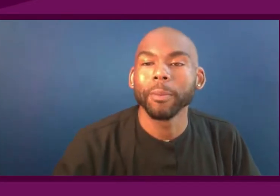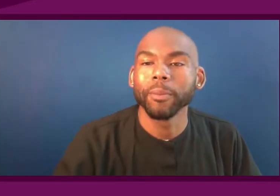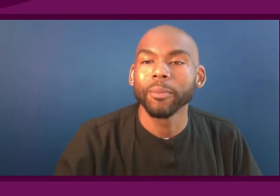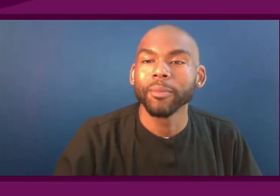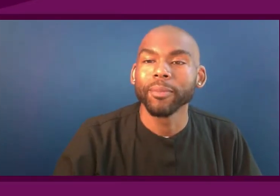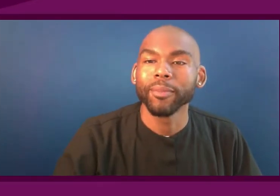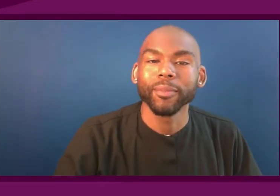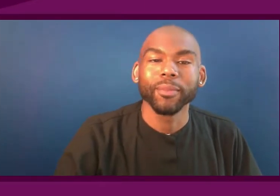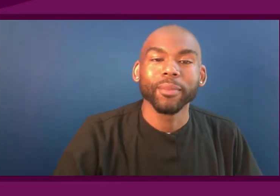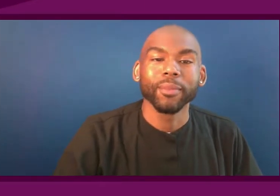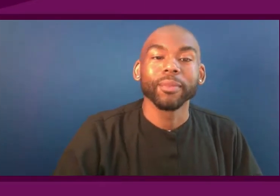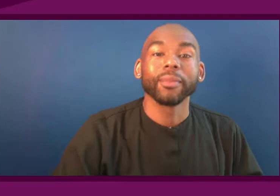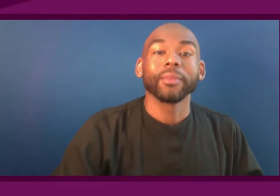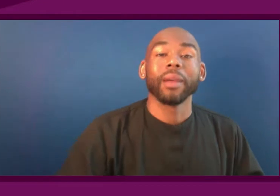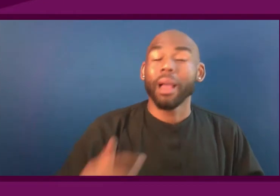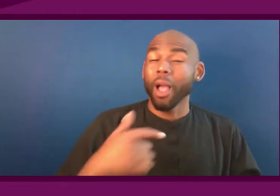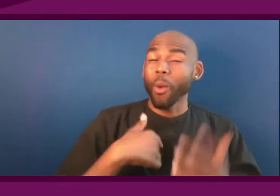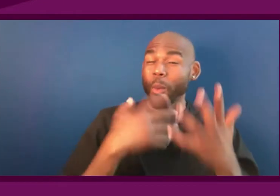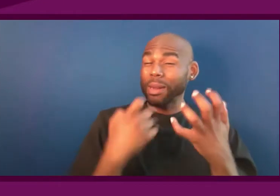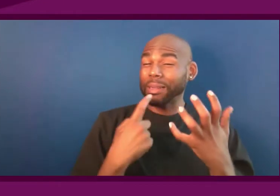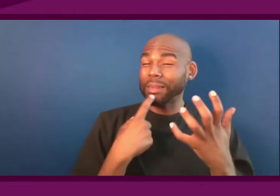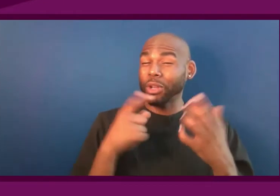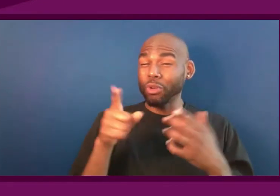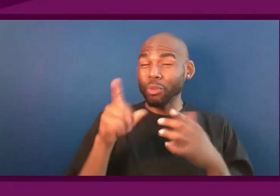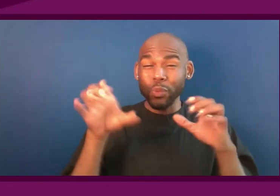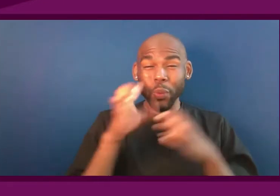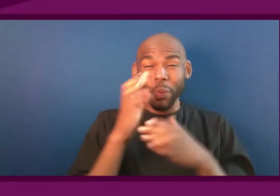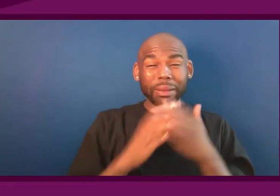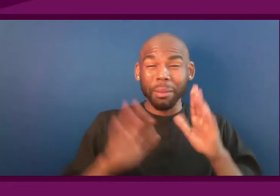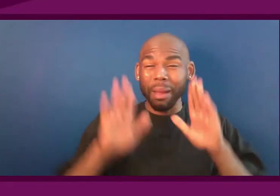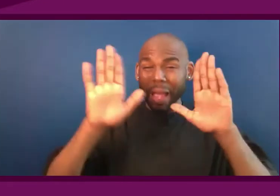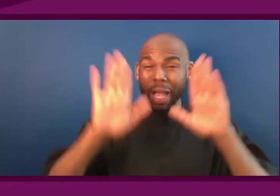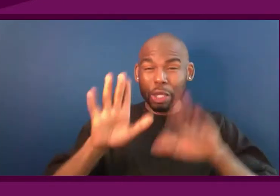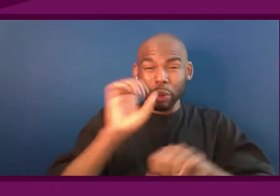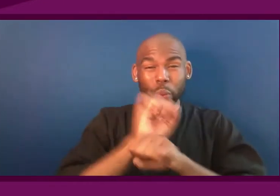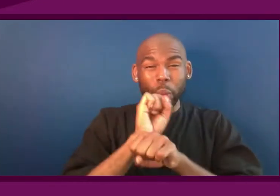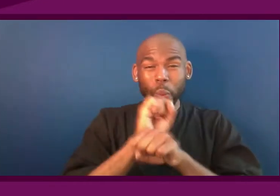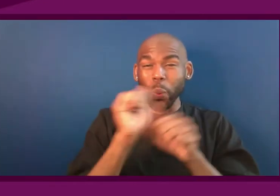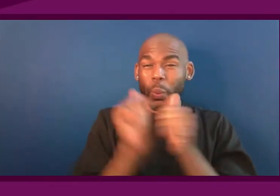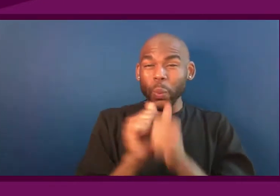Well, thank you so much for having me on this show, on this podcast. I'm very excited that